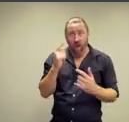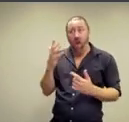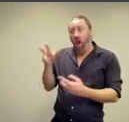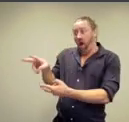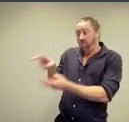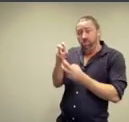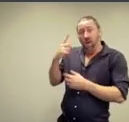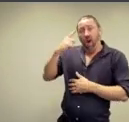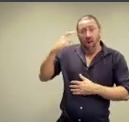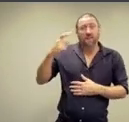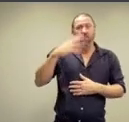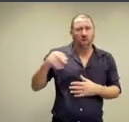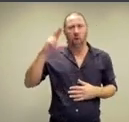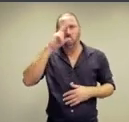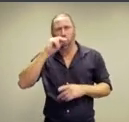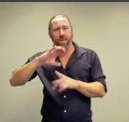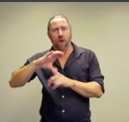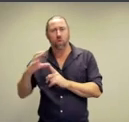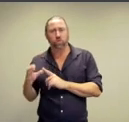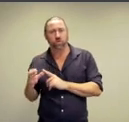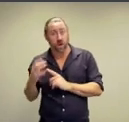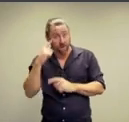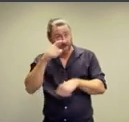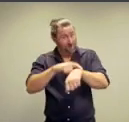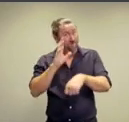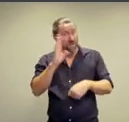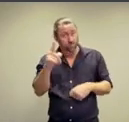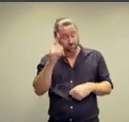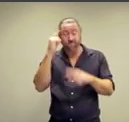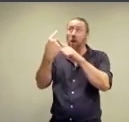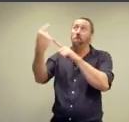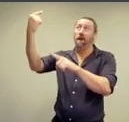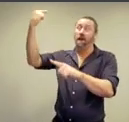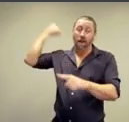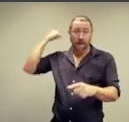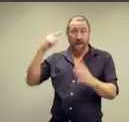inspired by youth culture. Keeping in mind what fashion was like at